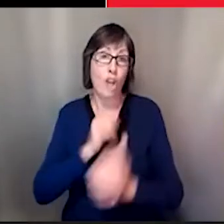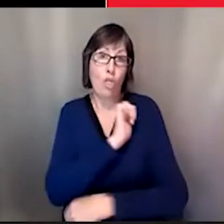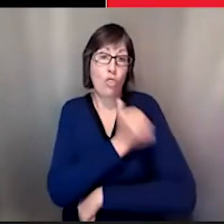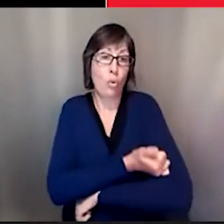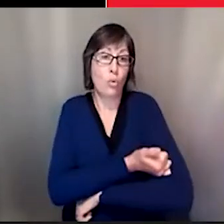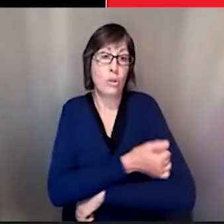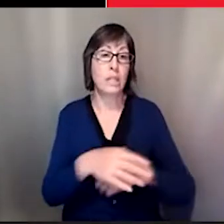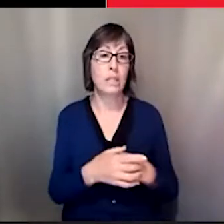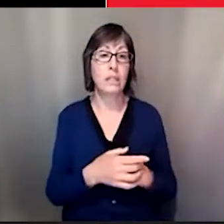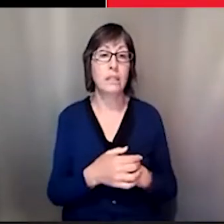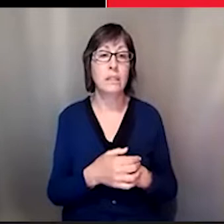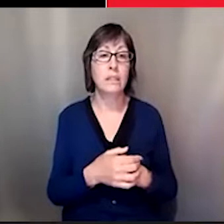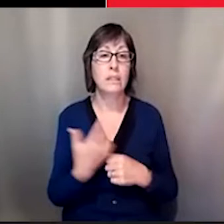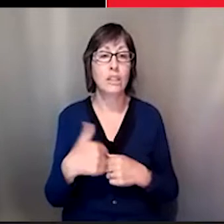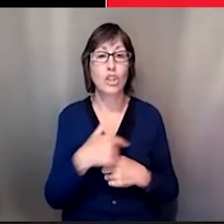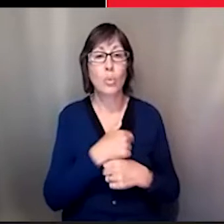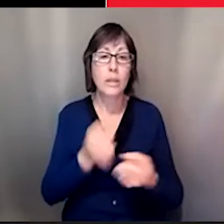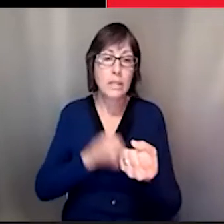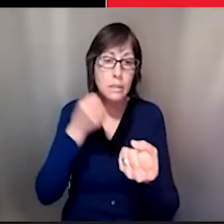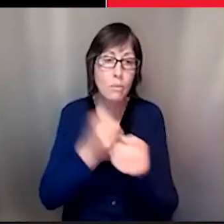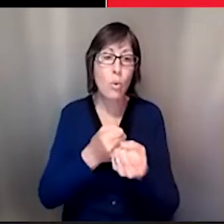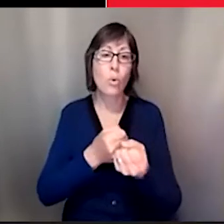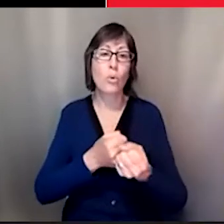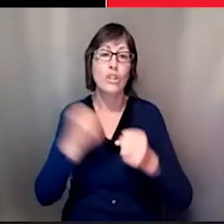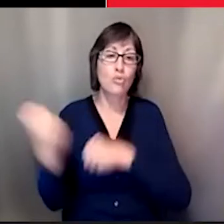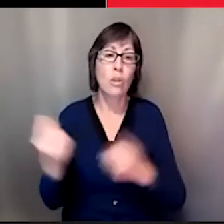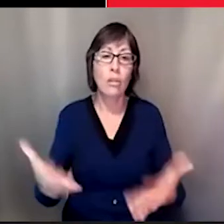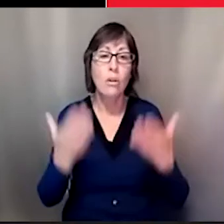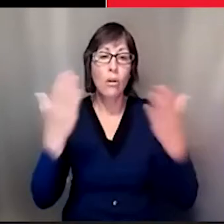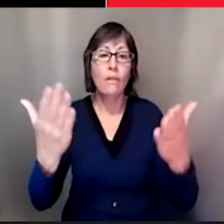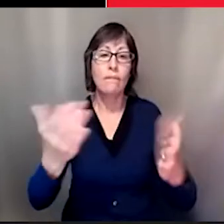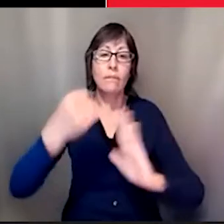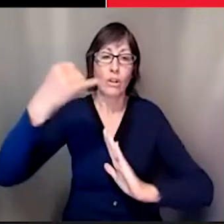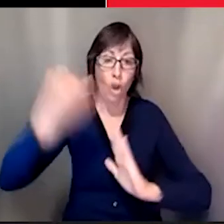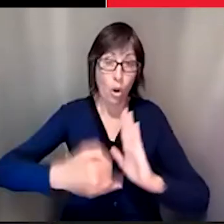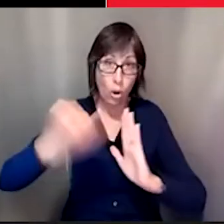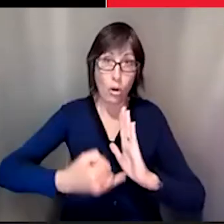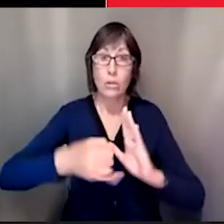and strengthens the arts to benefit all Calgarians. We invest and allocate municipal funding for